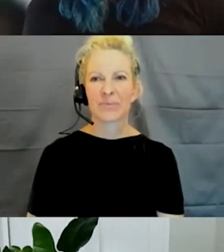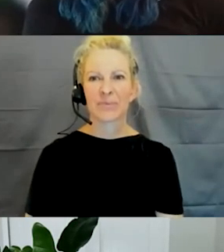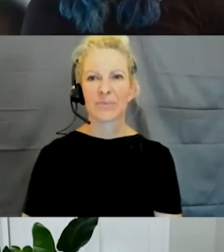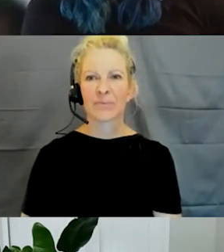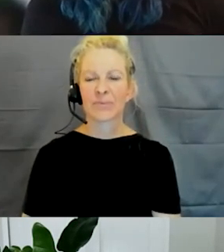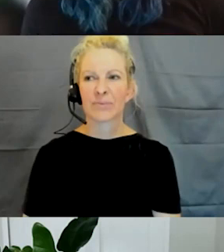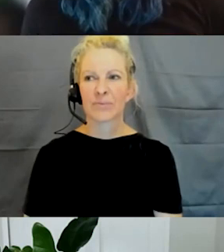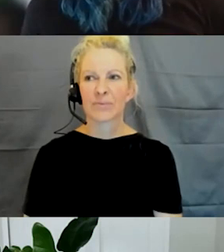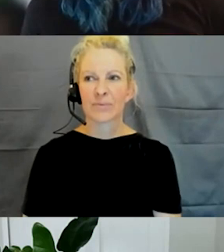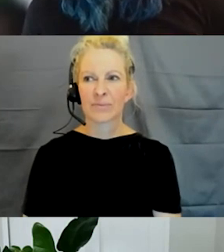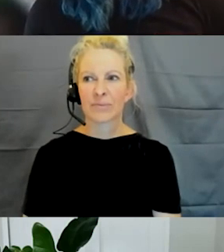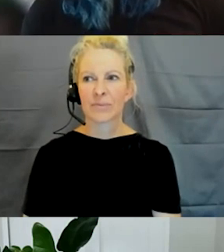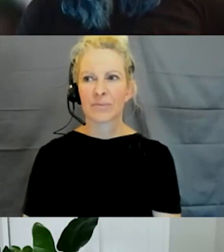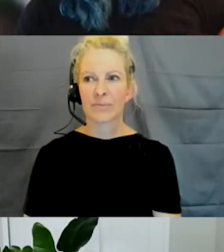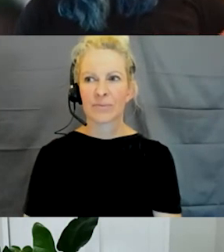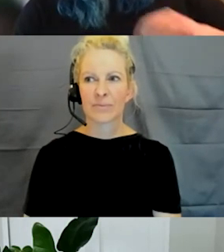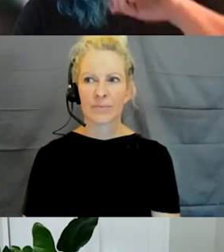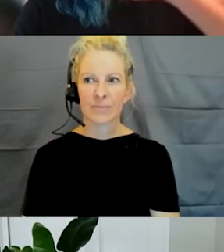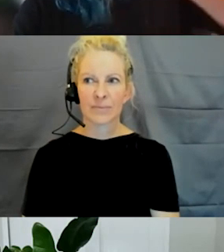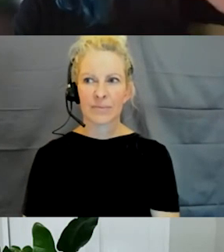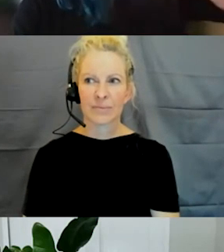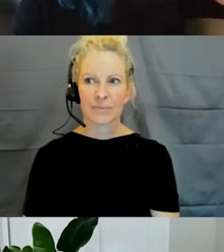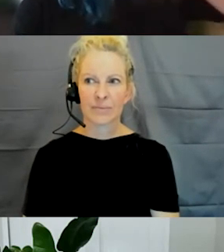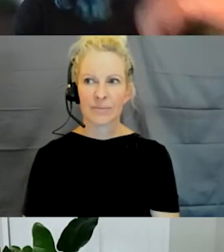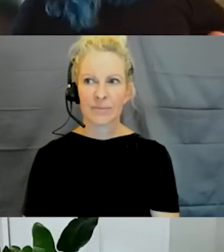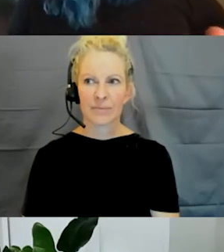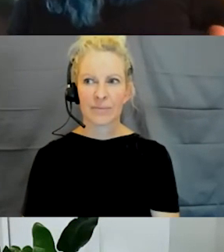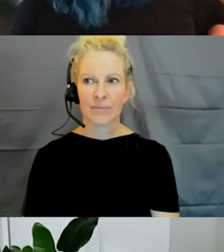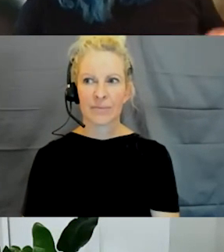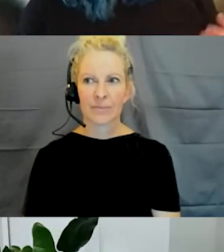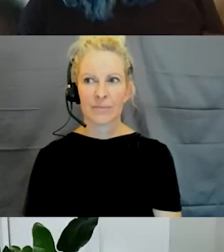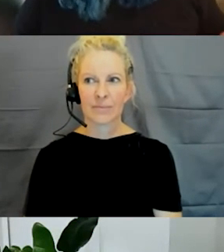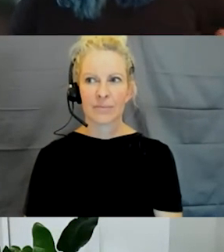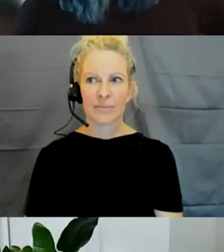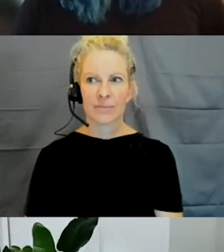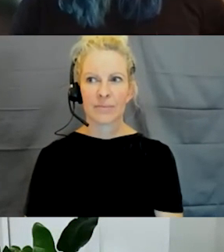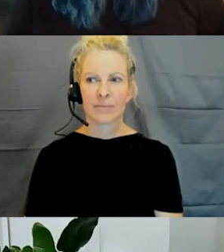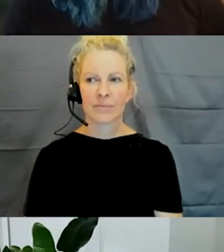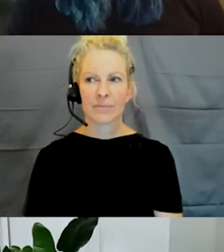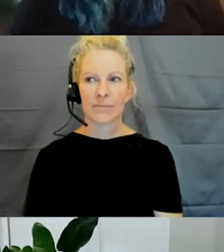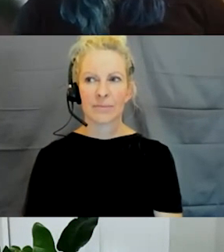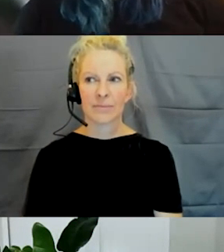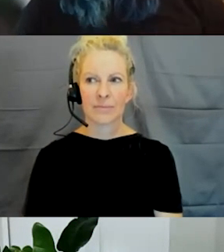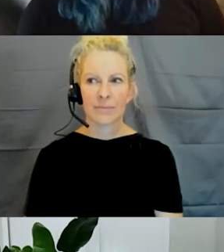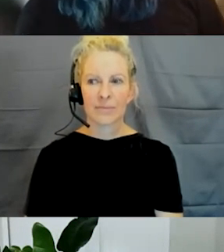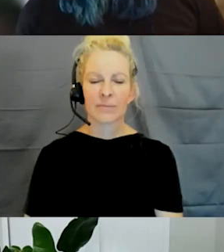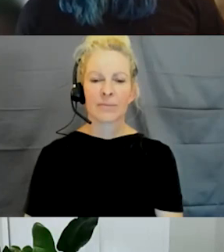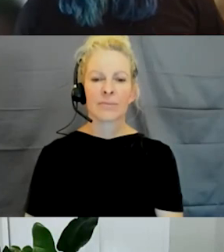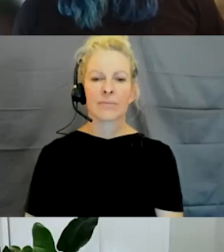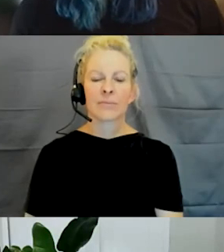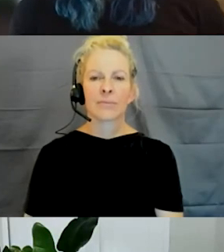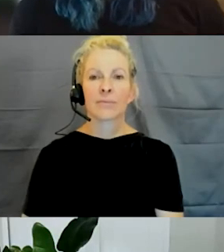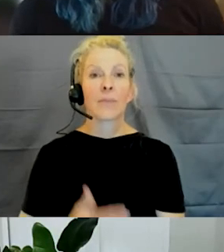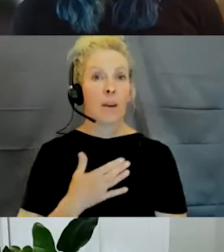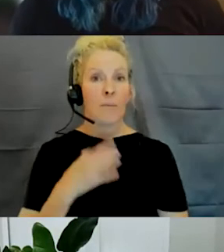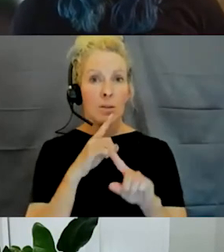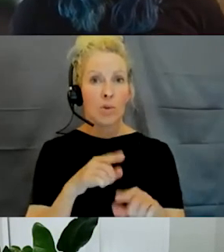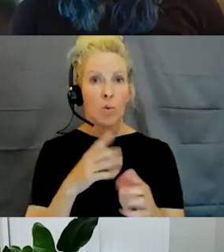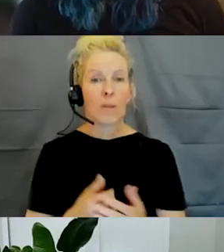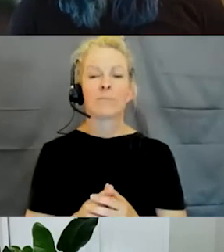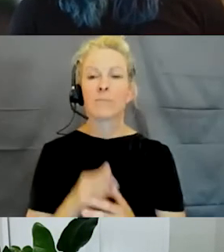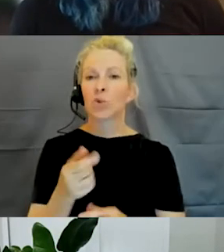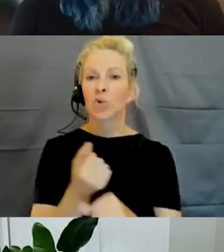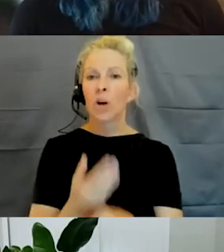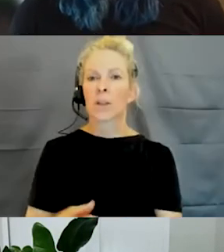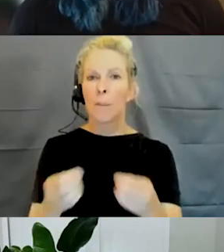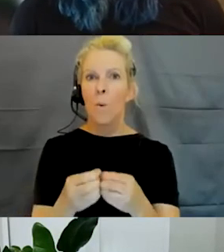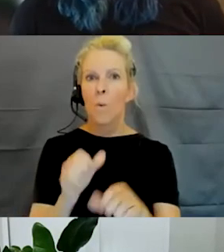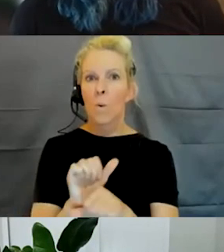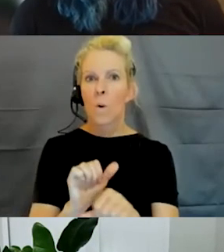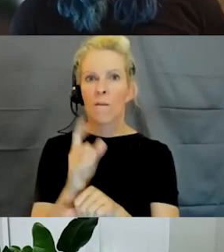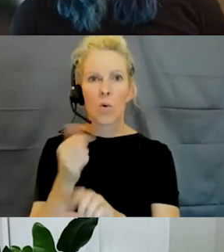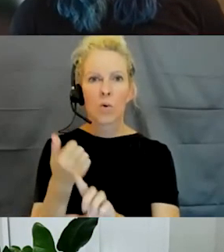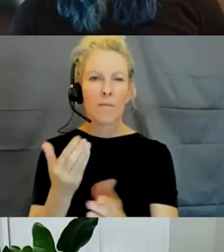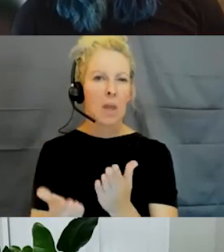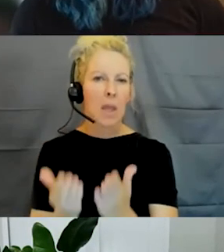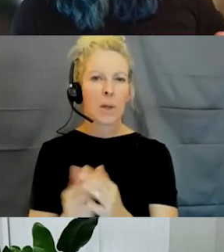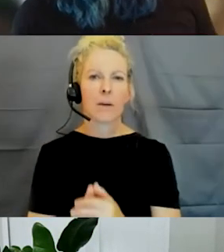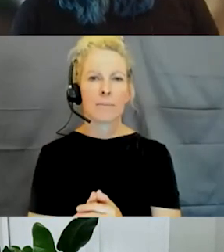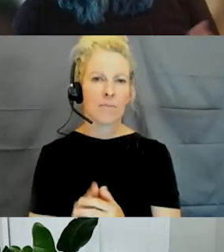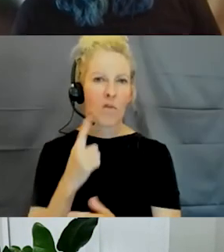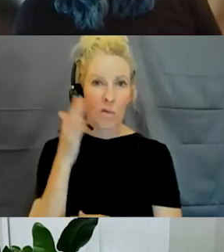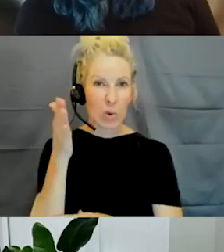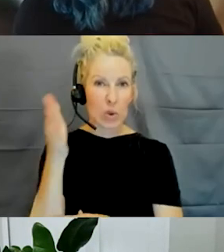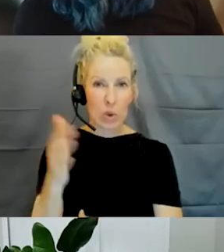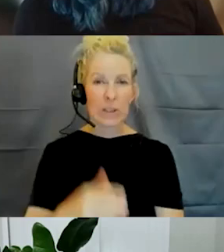good question. I... I would so you might be making more work for yourself just in the long term for